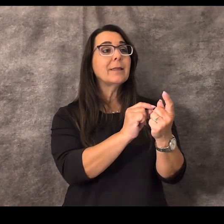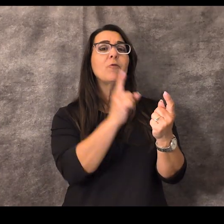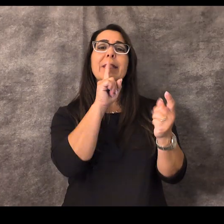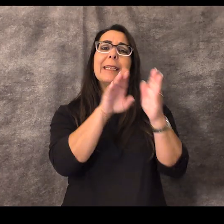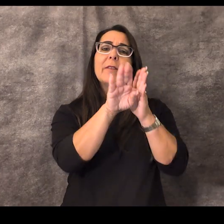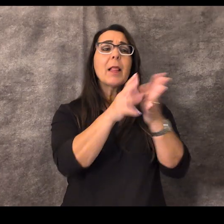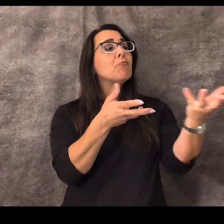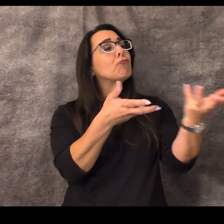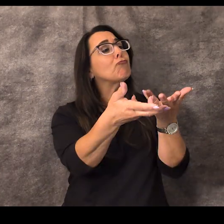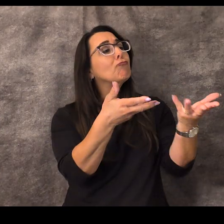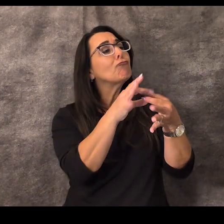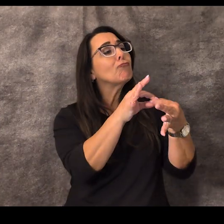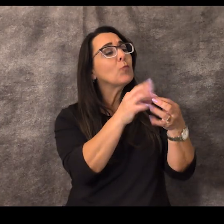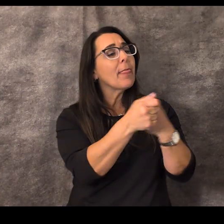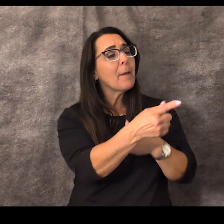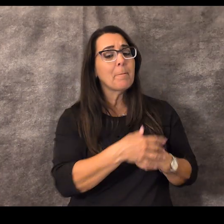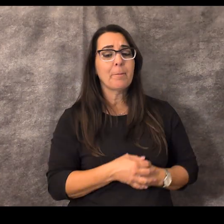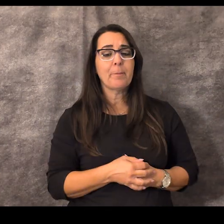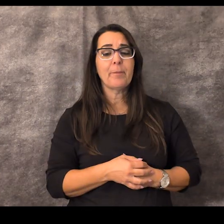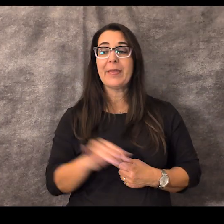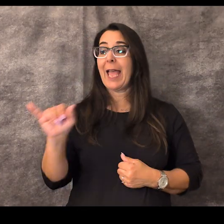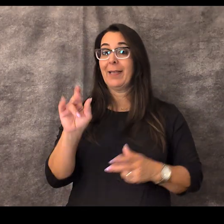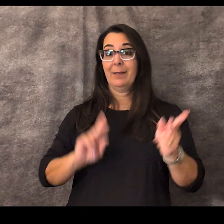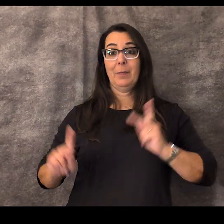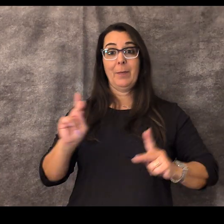(Meli) You know, as human beings, like we're wired to be social creatures